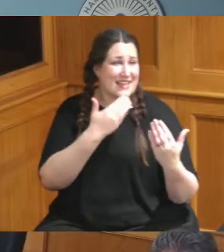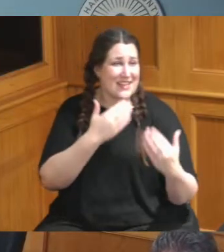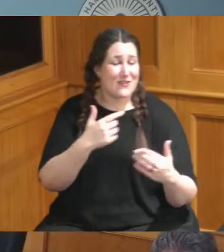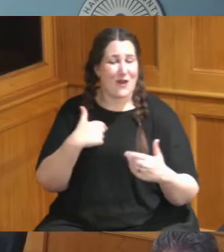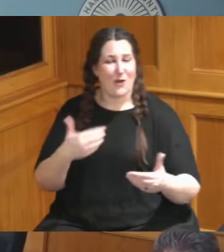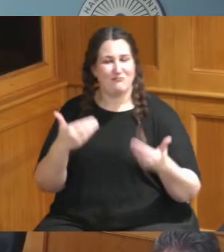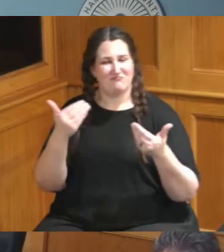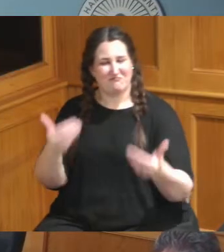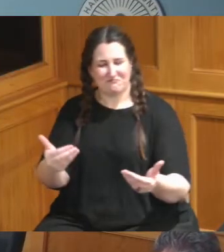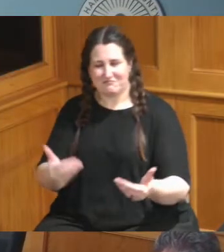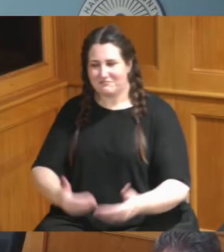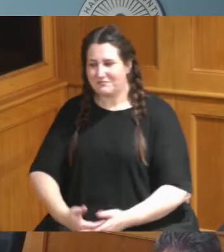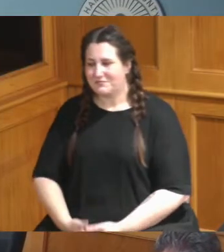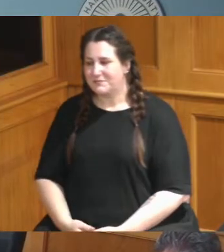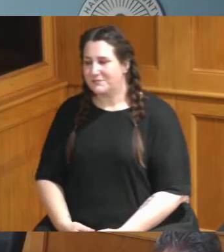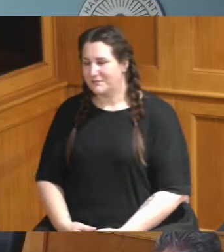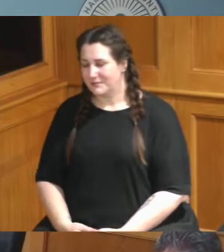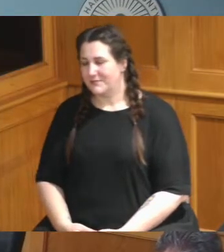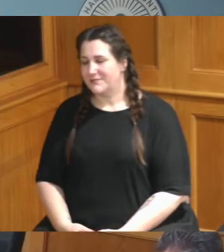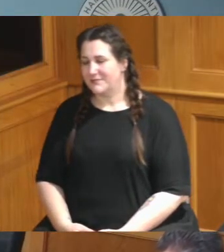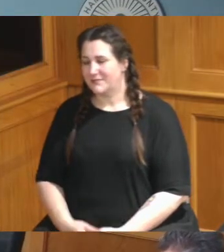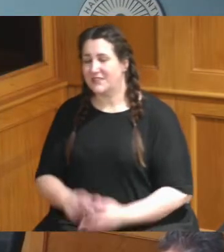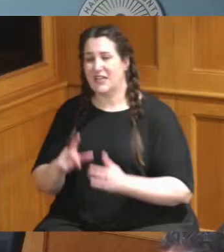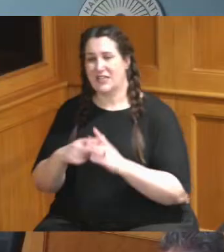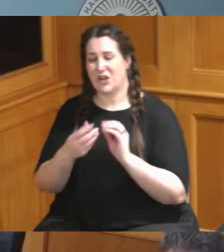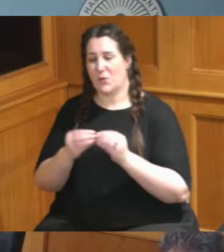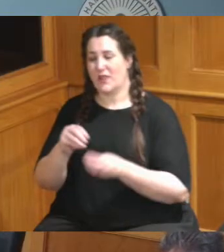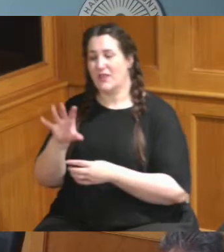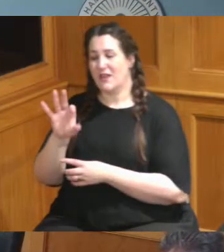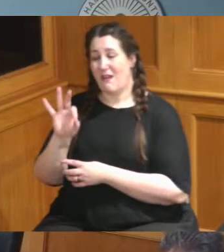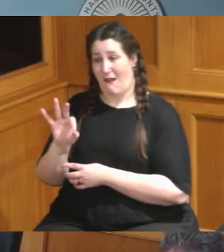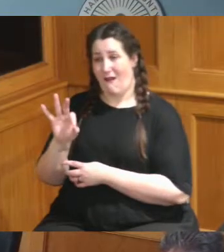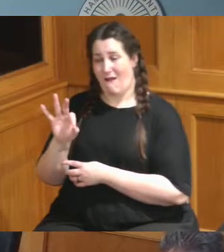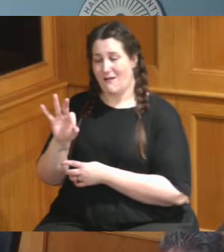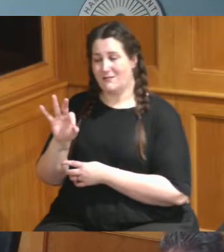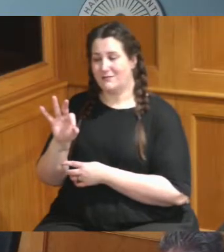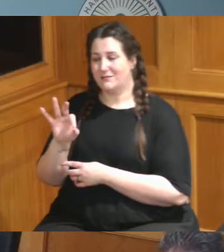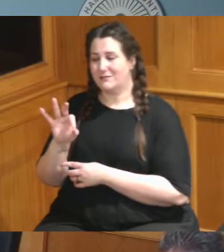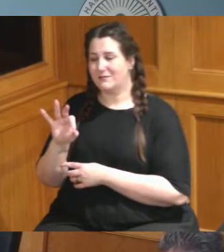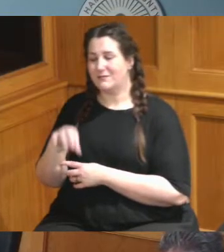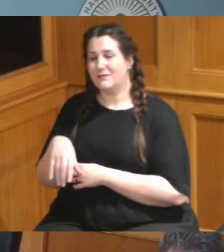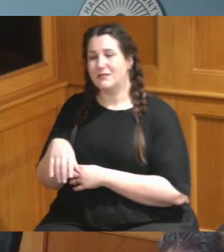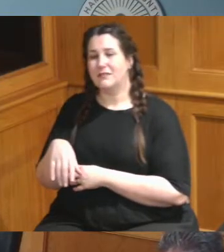through the consent agenda items here. Would start with number nine on your agenda. item